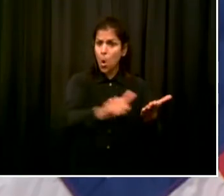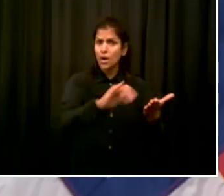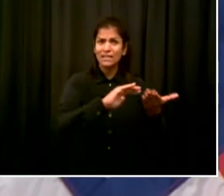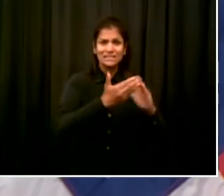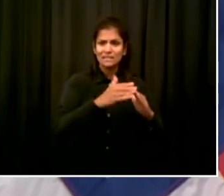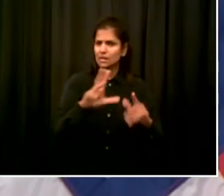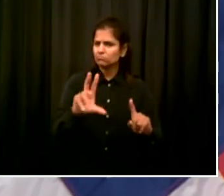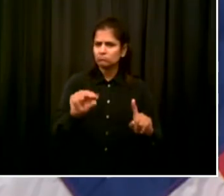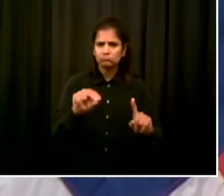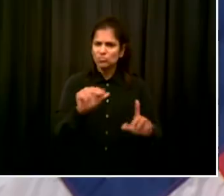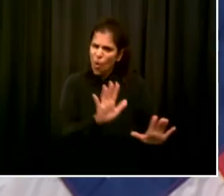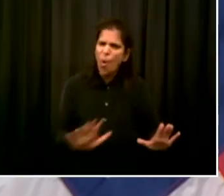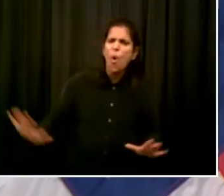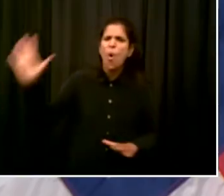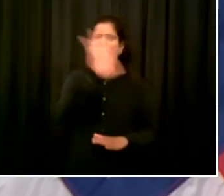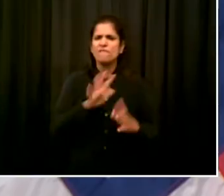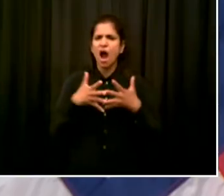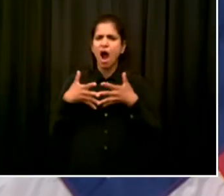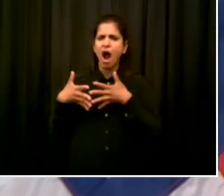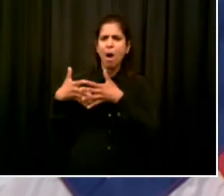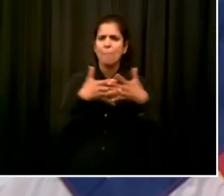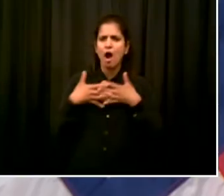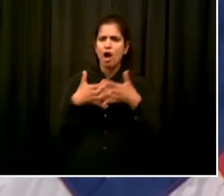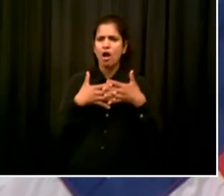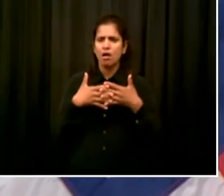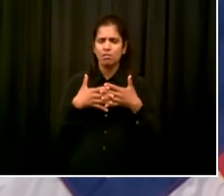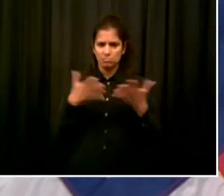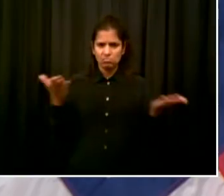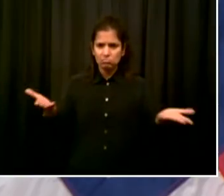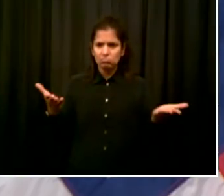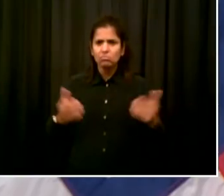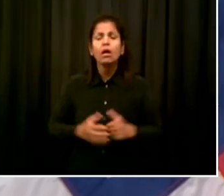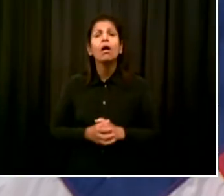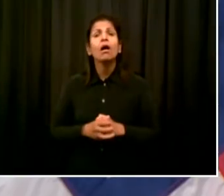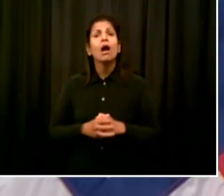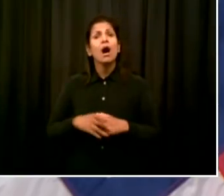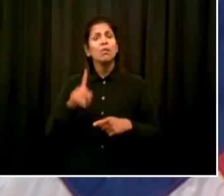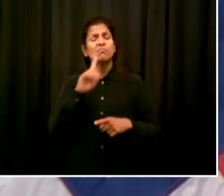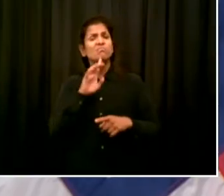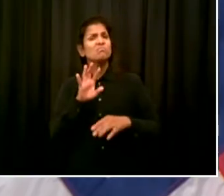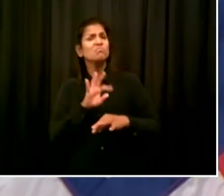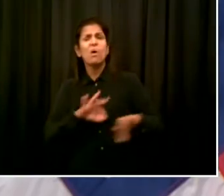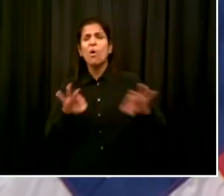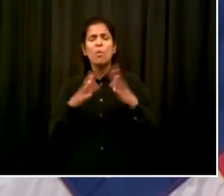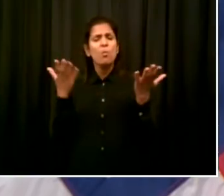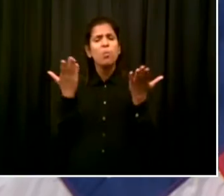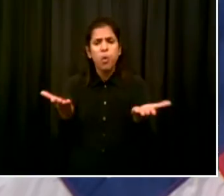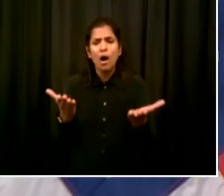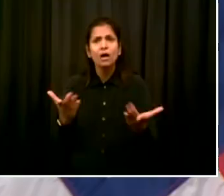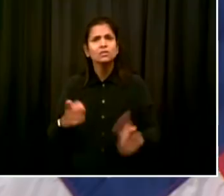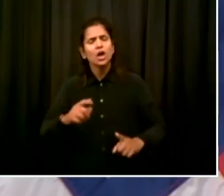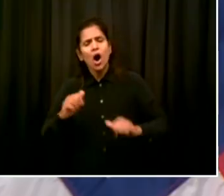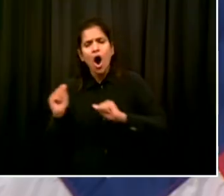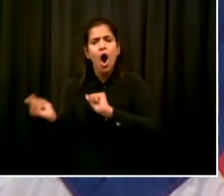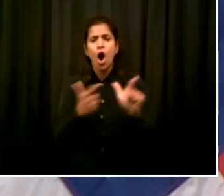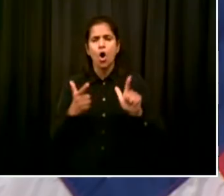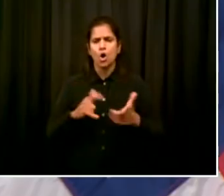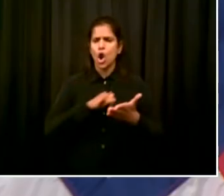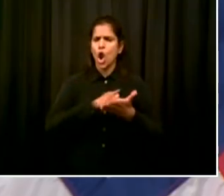LAW ENFORCEMENT . IT IS NOT JUST ABOUT THIS CITY IS ABOUT THE COUNTRY . I THINK IT IS